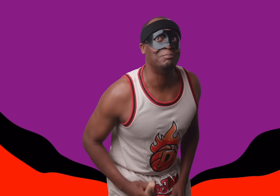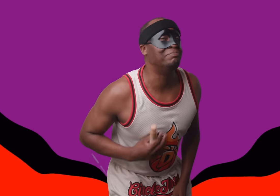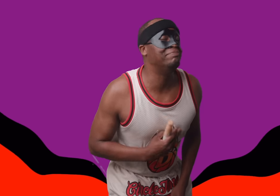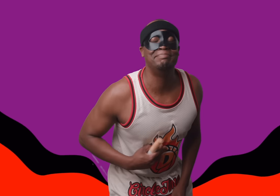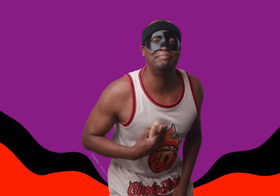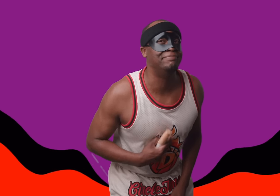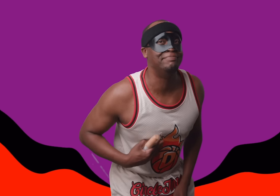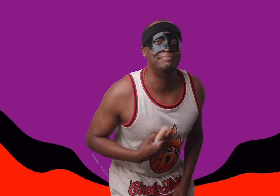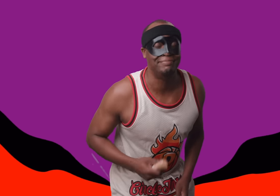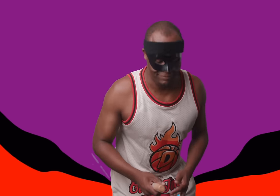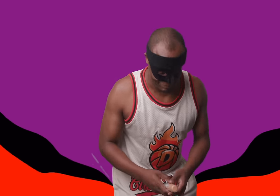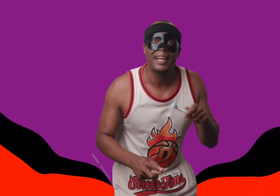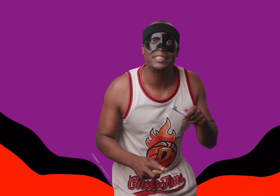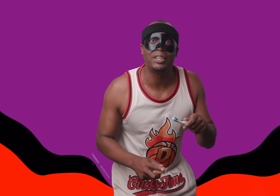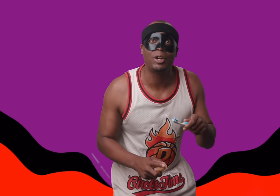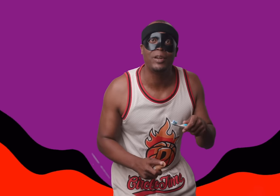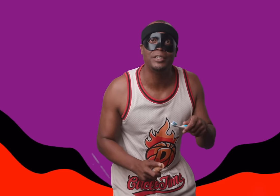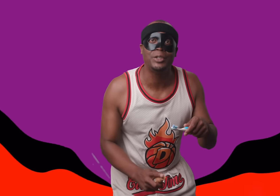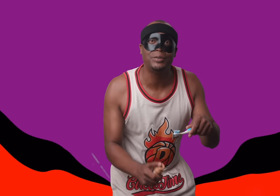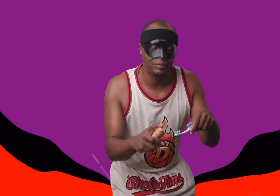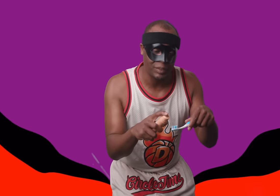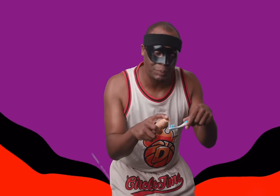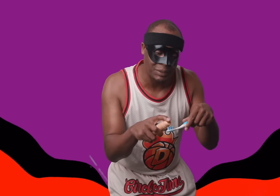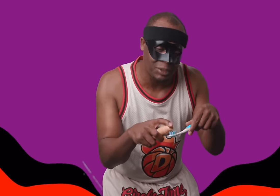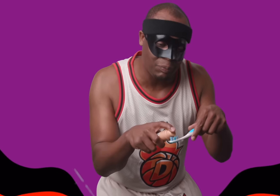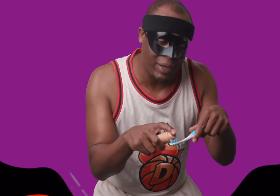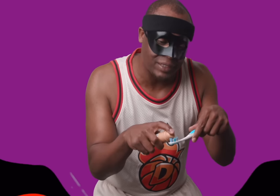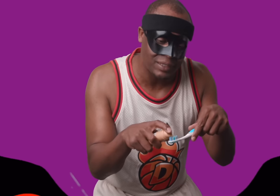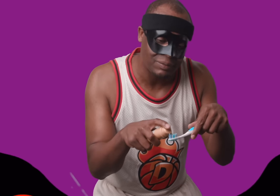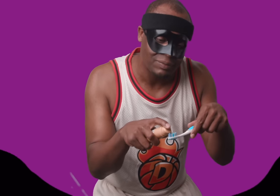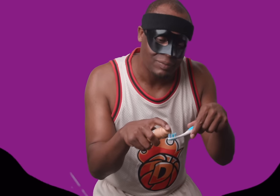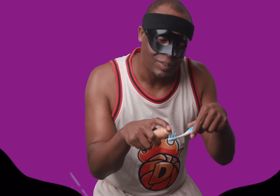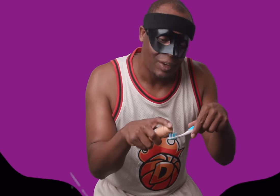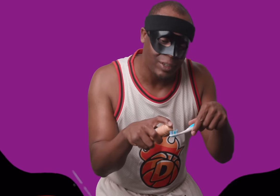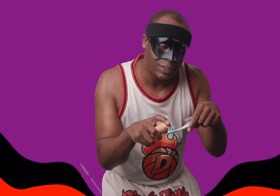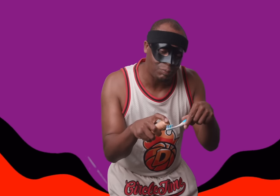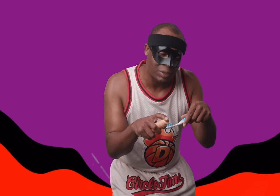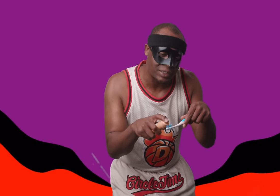Next thing you're going to want to do is put some toothpaste On your toothbrush.